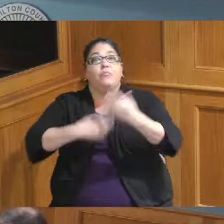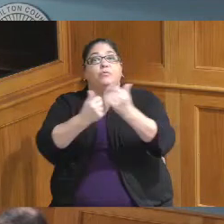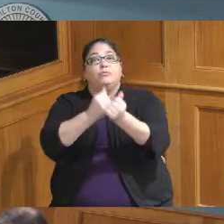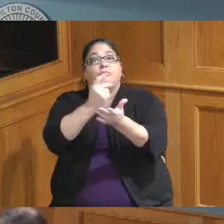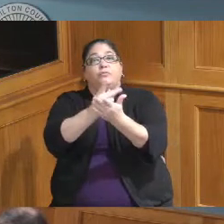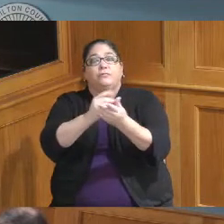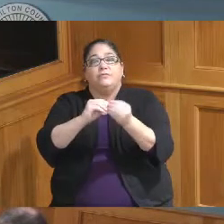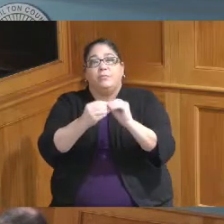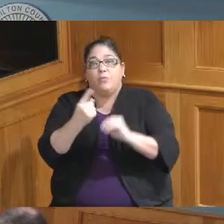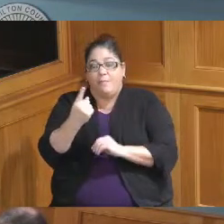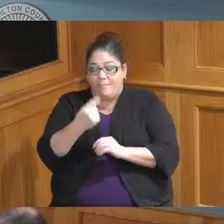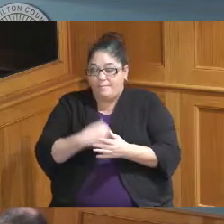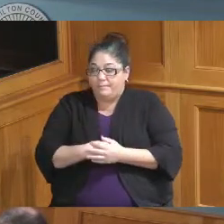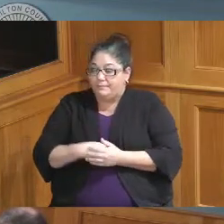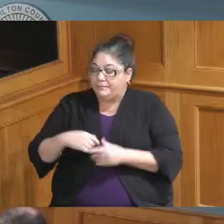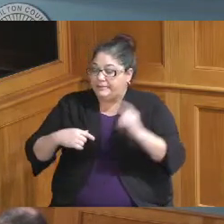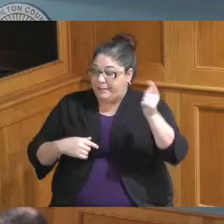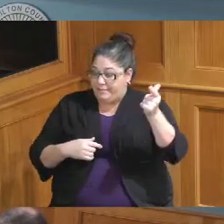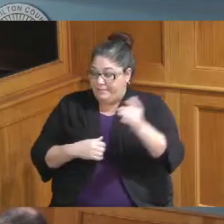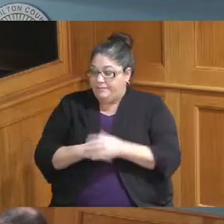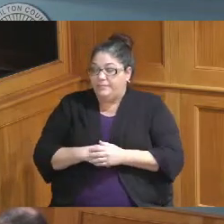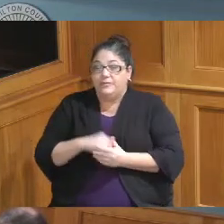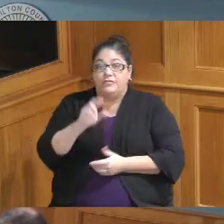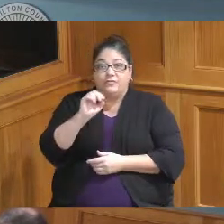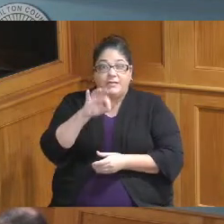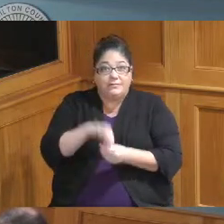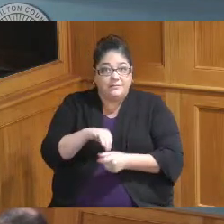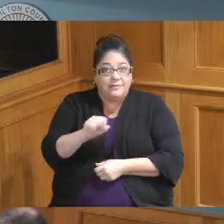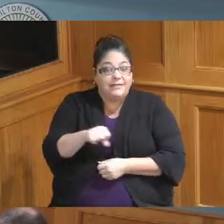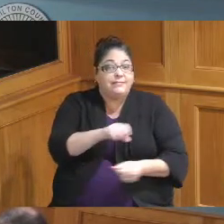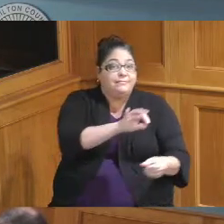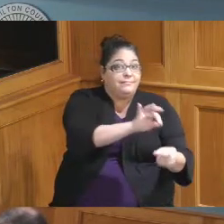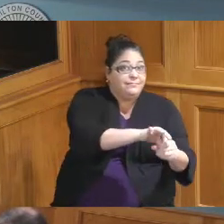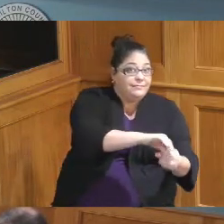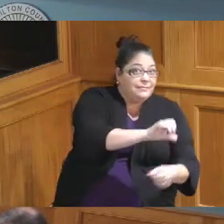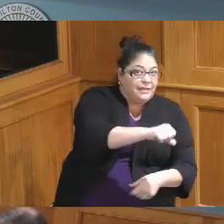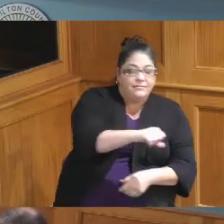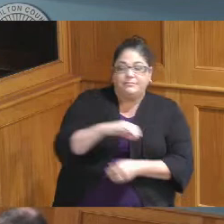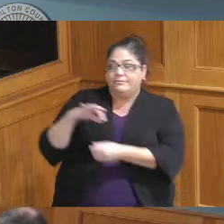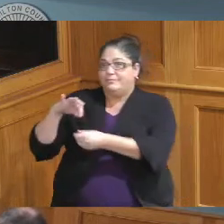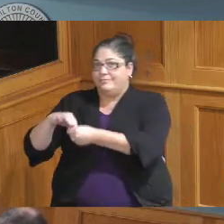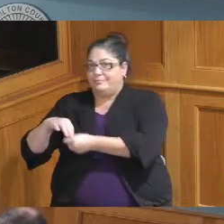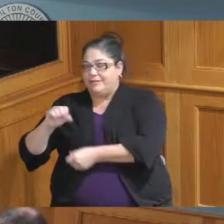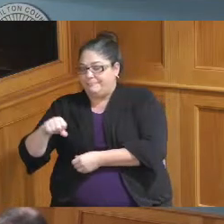item number one second Commissioner Reece yes Commissioner Driehaus Commissioner summer D yes